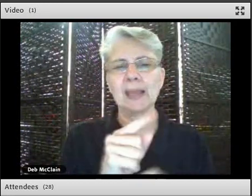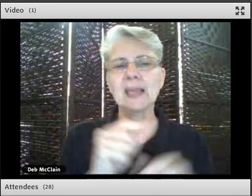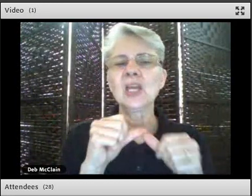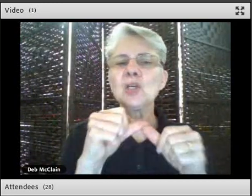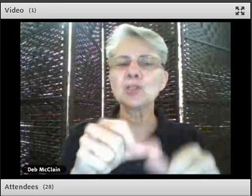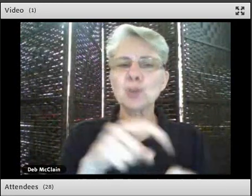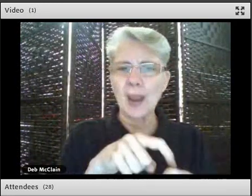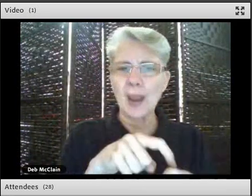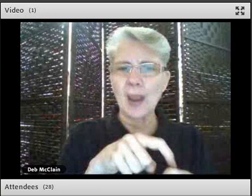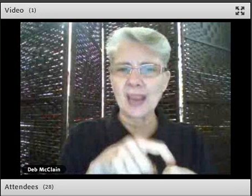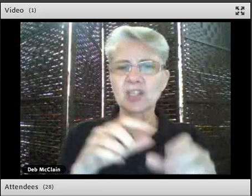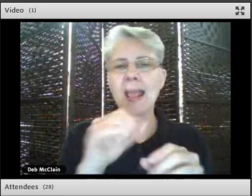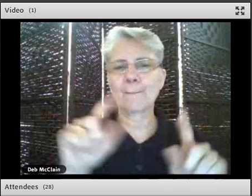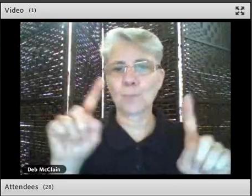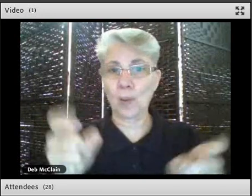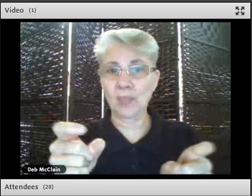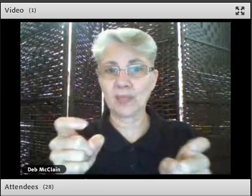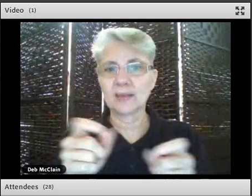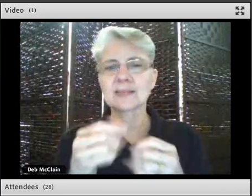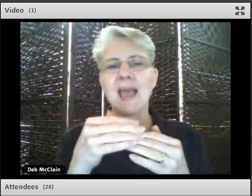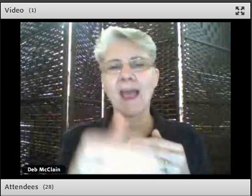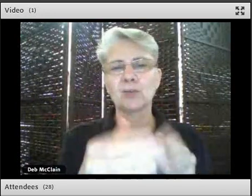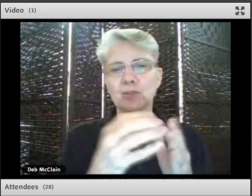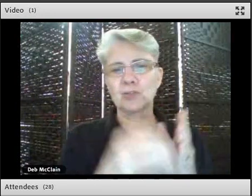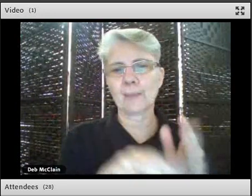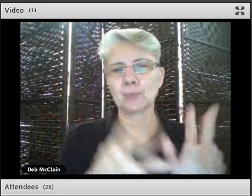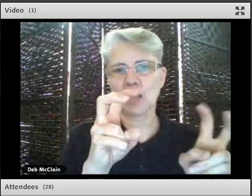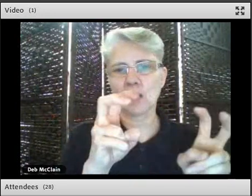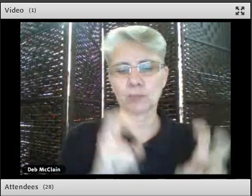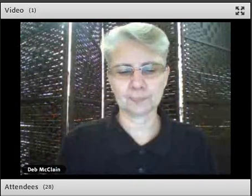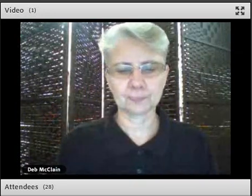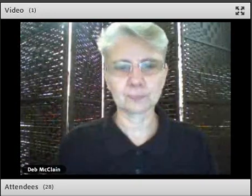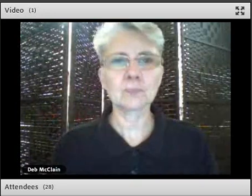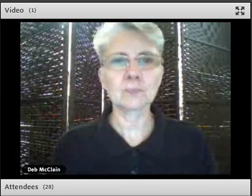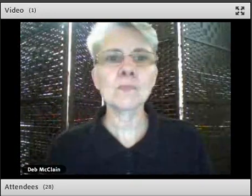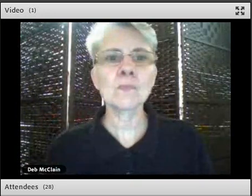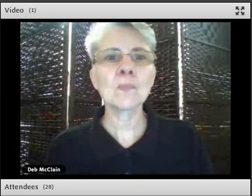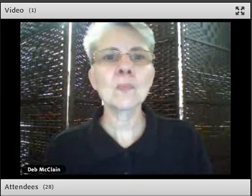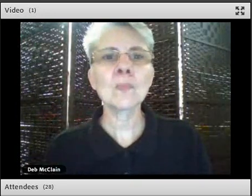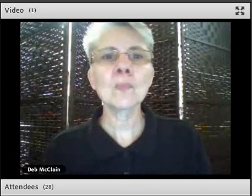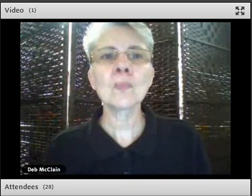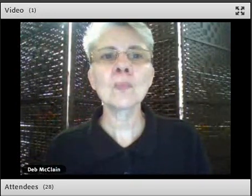So, Conventional Collective Titles. This is nothing that you need to do,